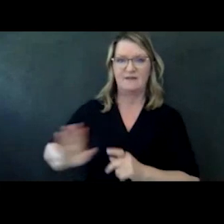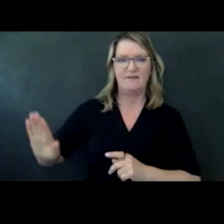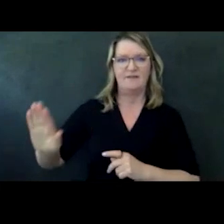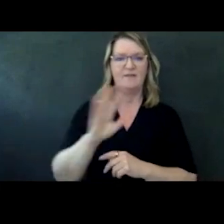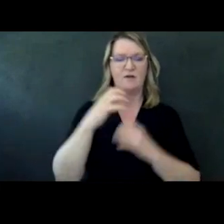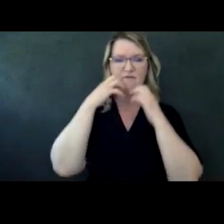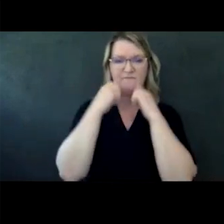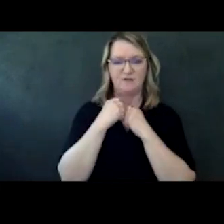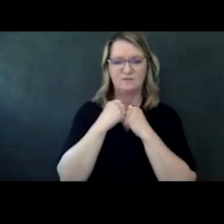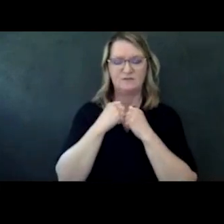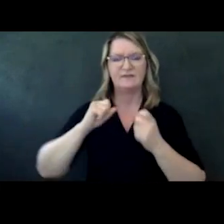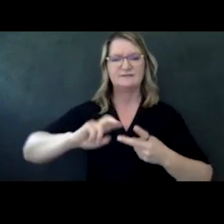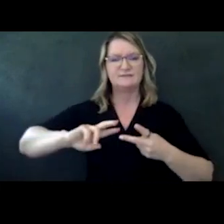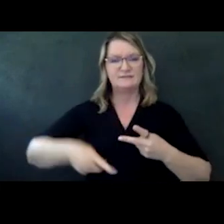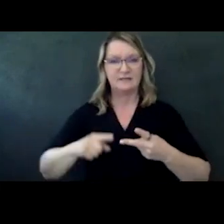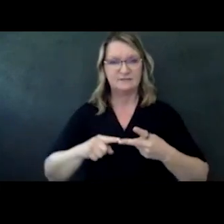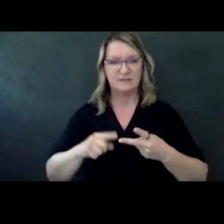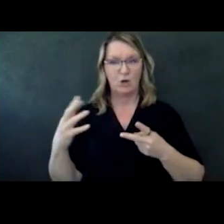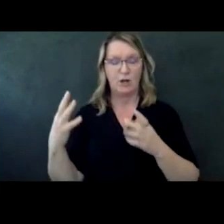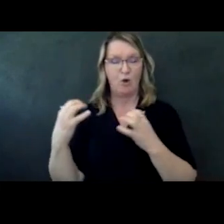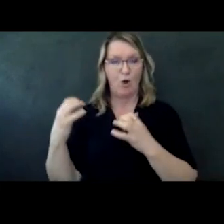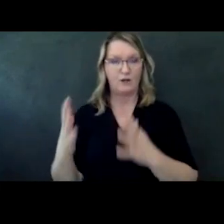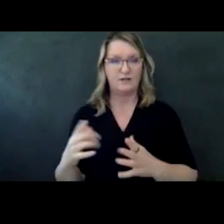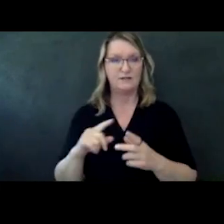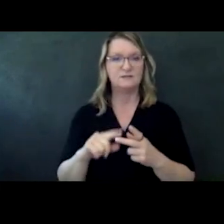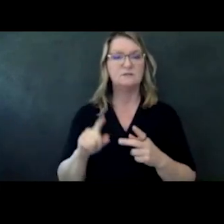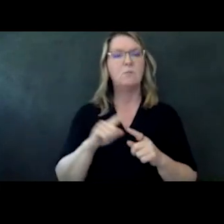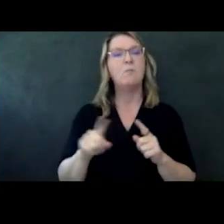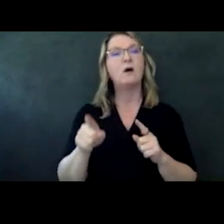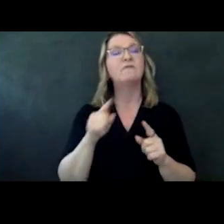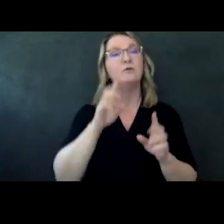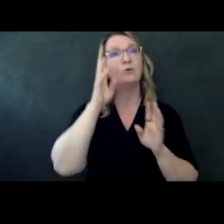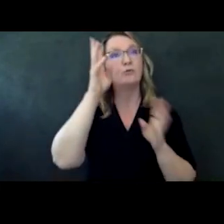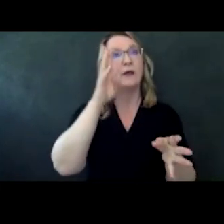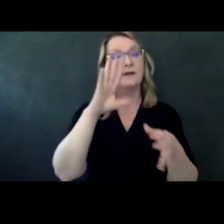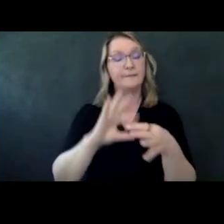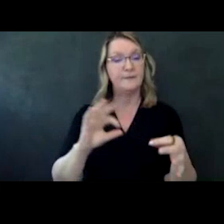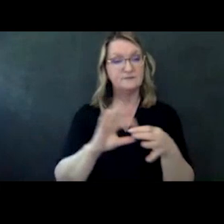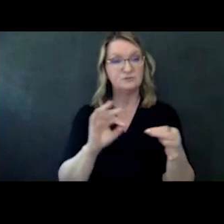creating a main outreach and messaging strategy for employers, it's important to remember who you